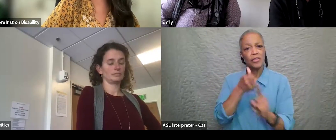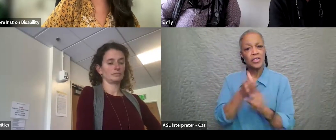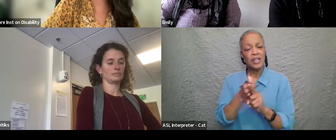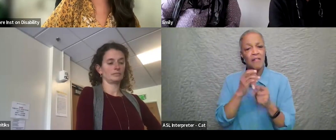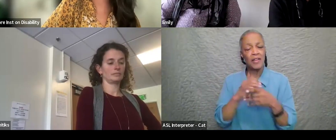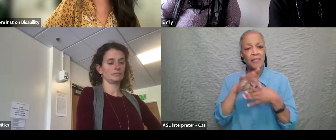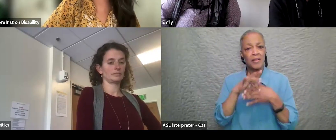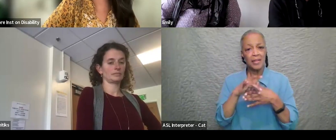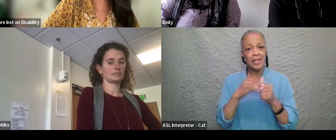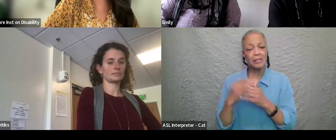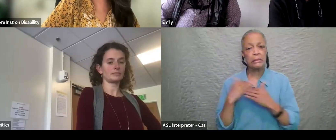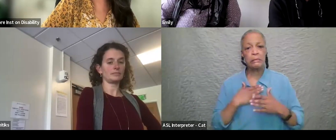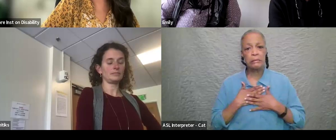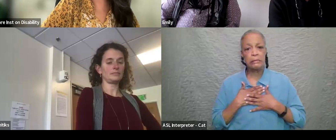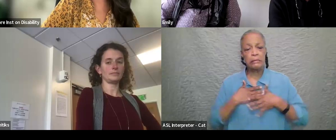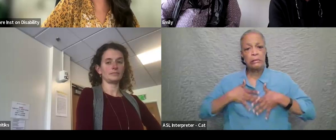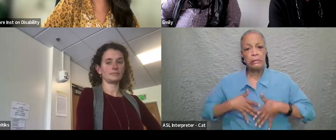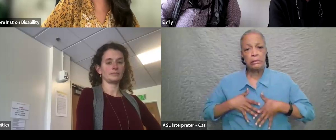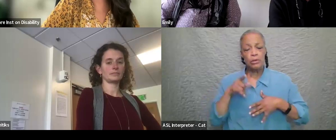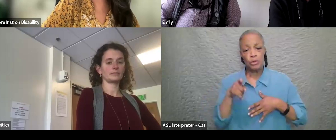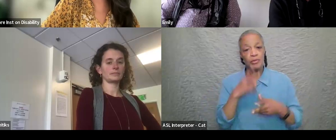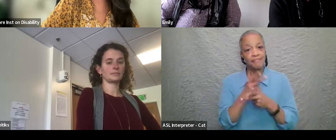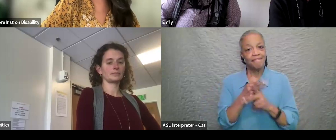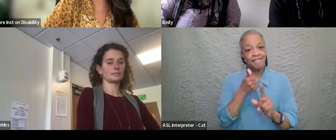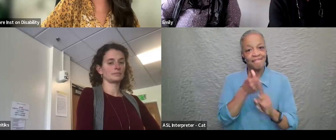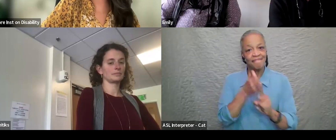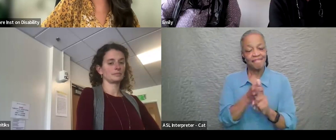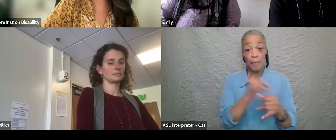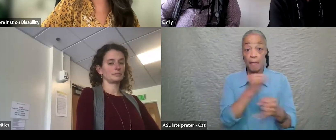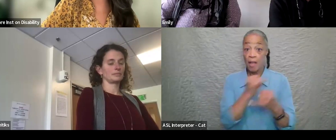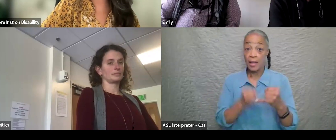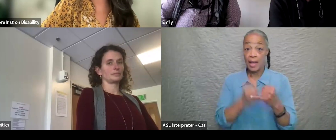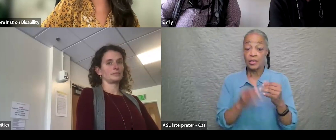And lastly, there will be a Q and A towards the end of the event.